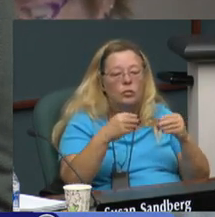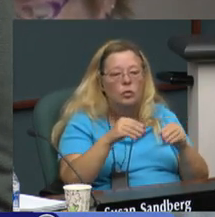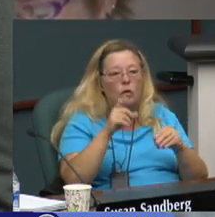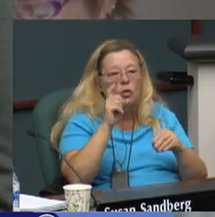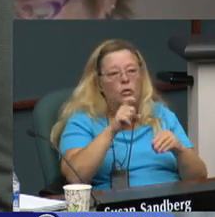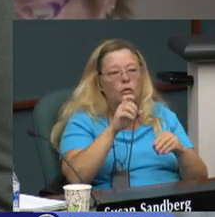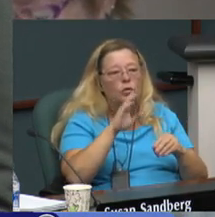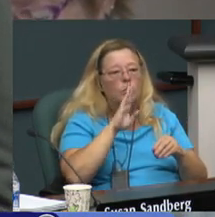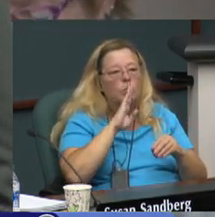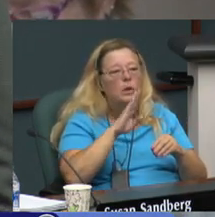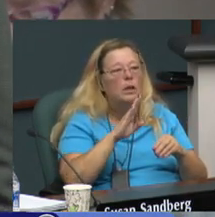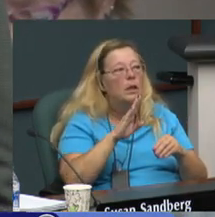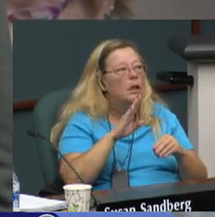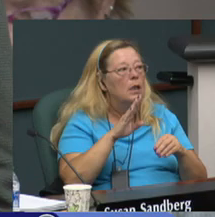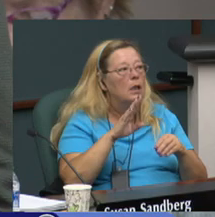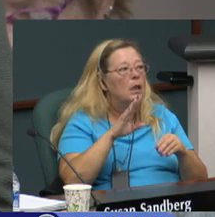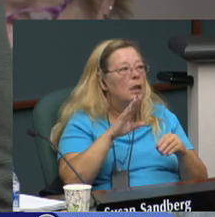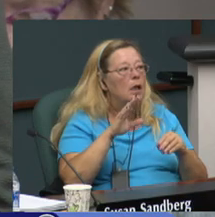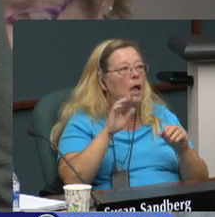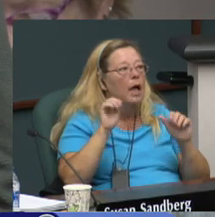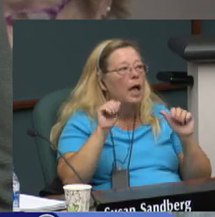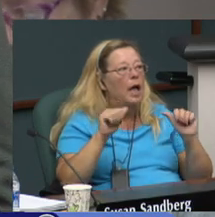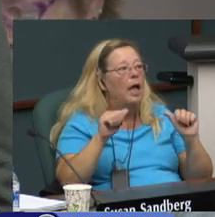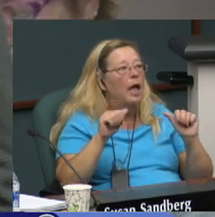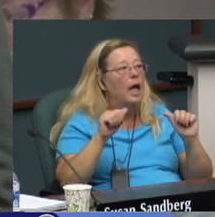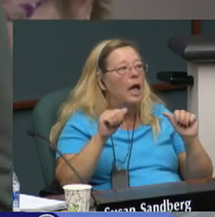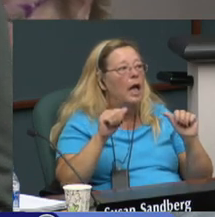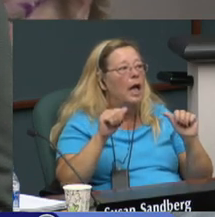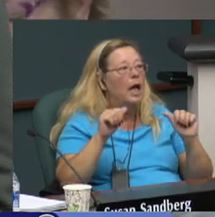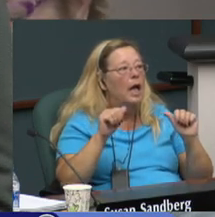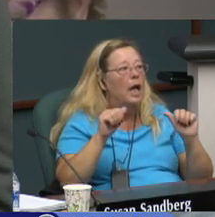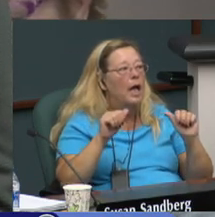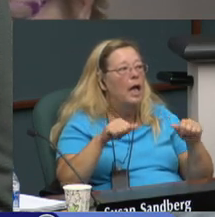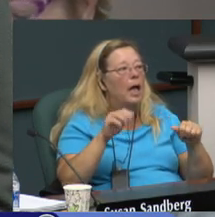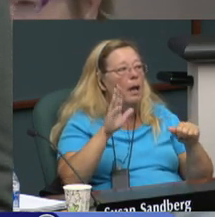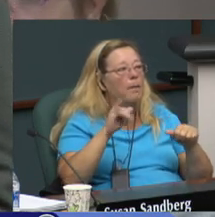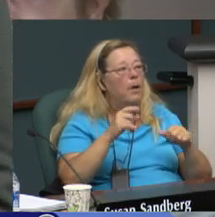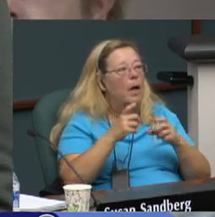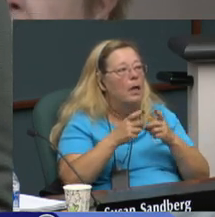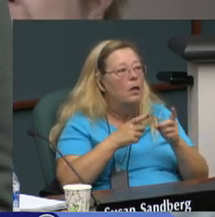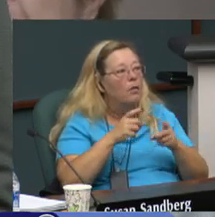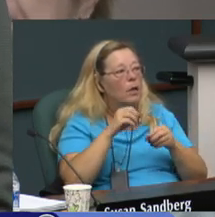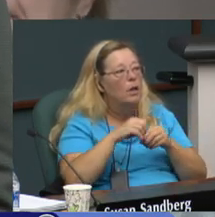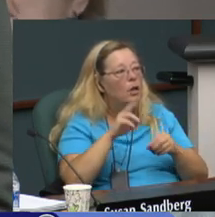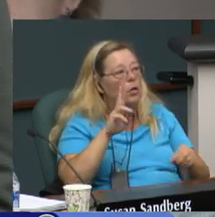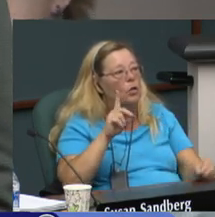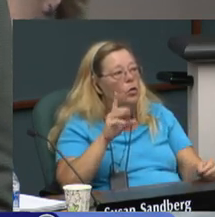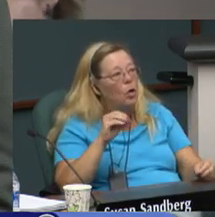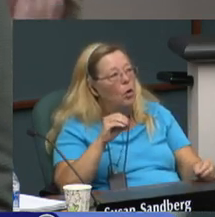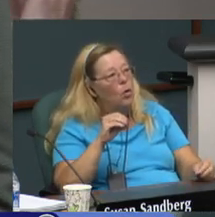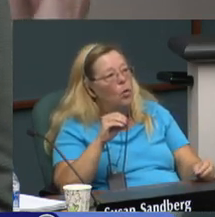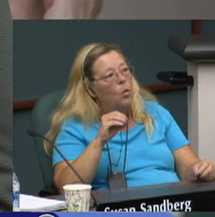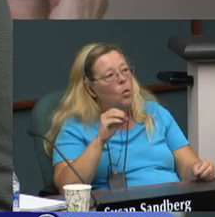grabs either by definition in the you do review process or during the mapping